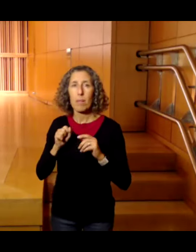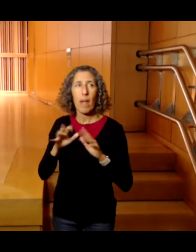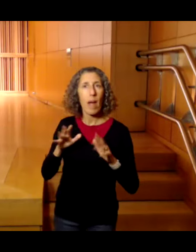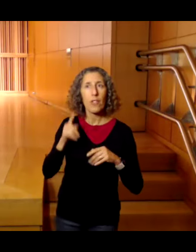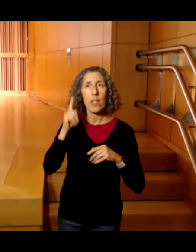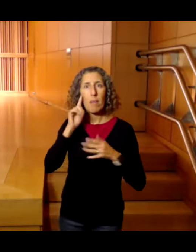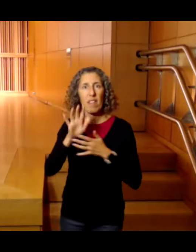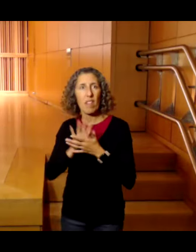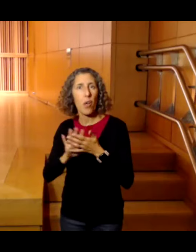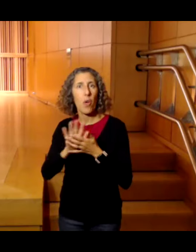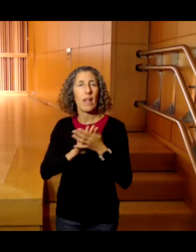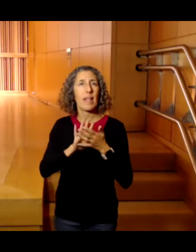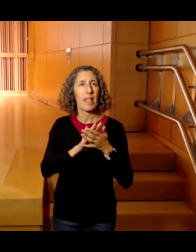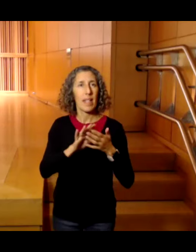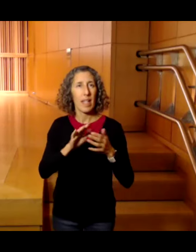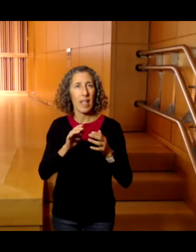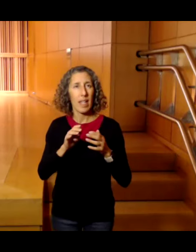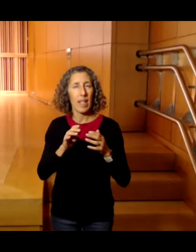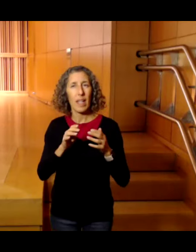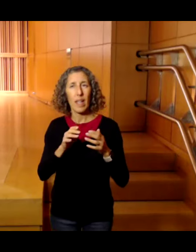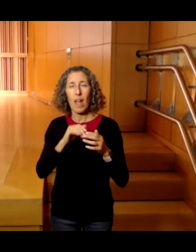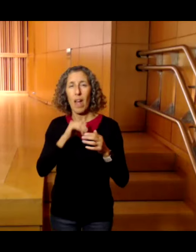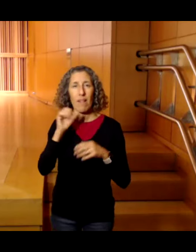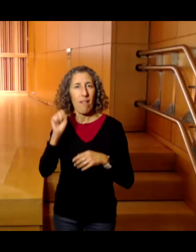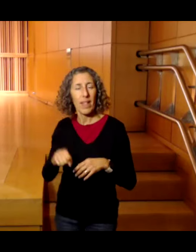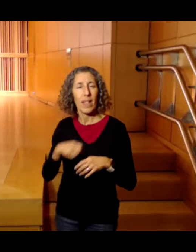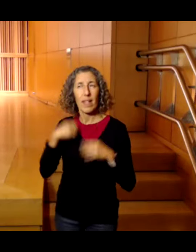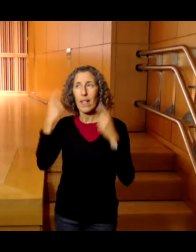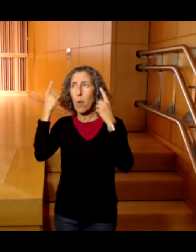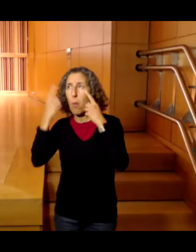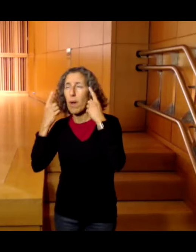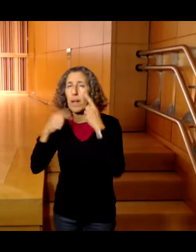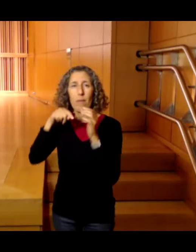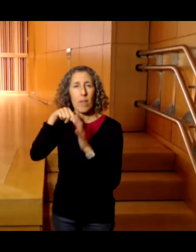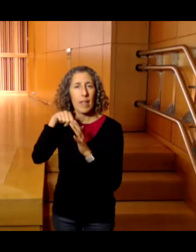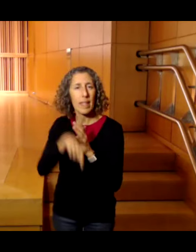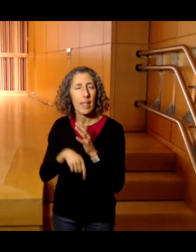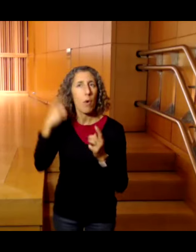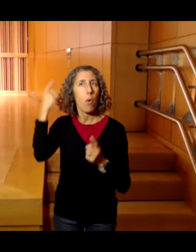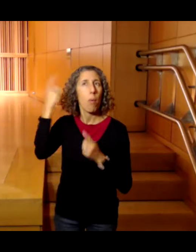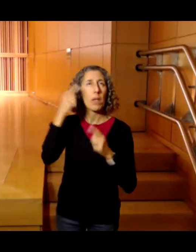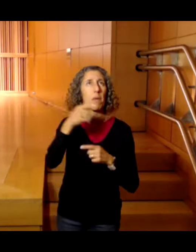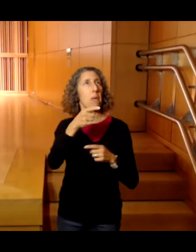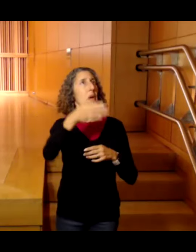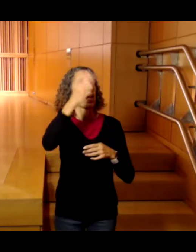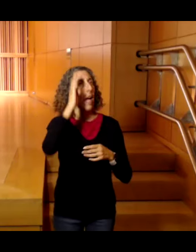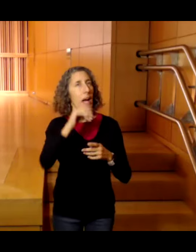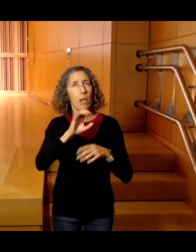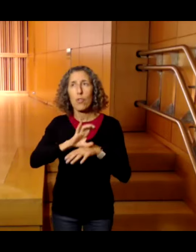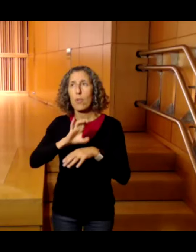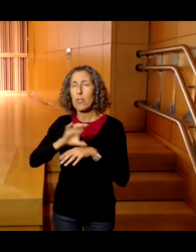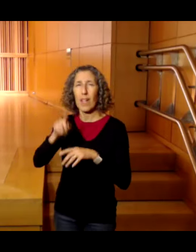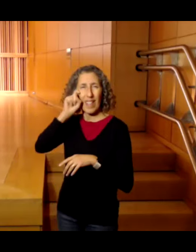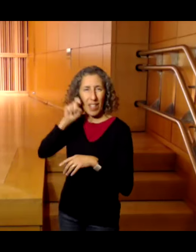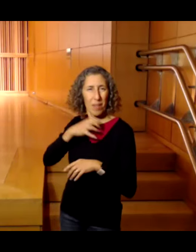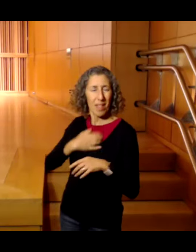Dread, an undefeated Warner. wonder that is the true power of both religious belief and sexual desire.